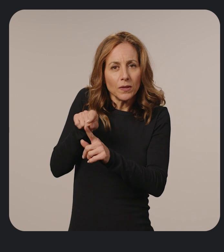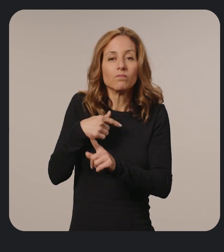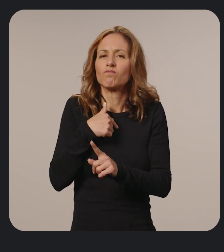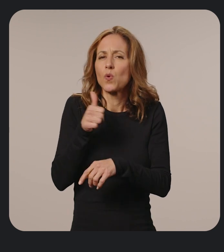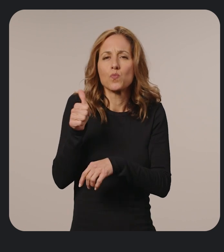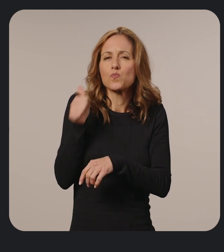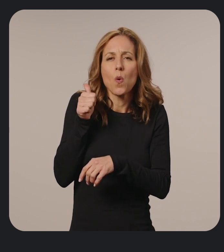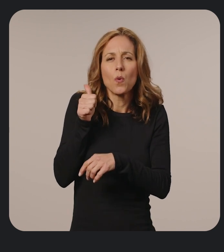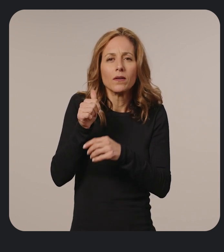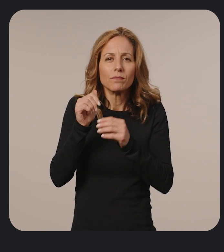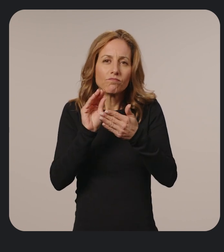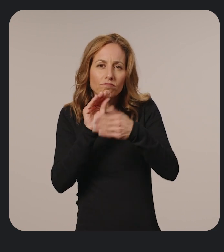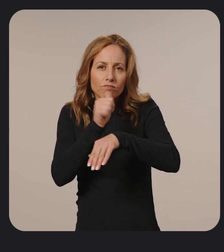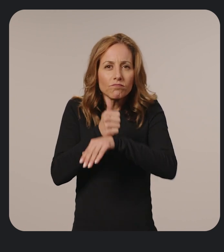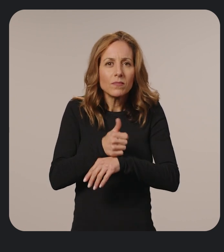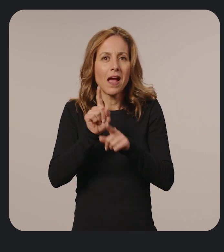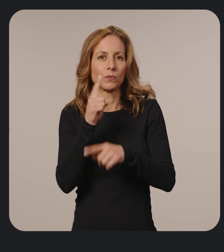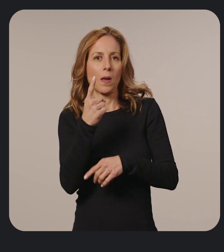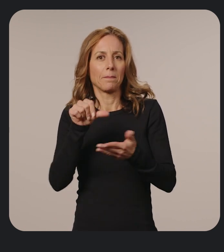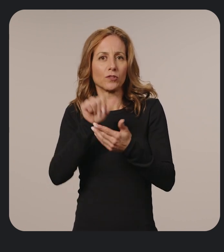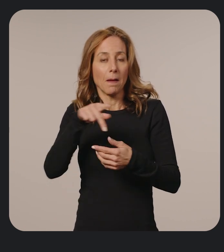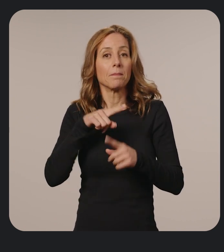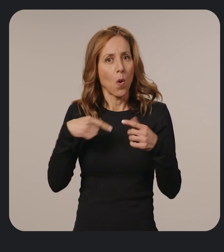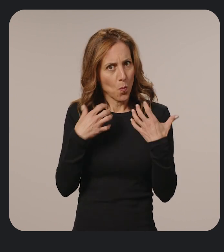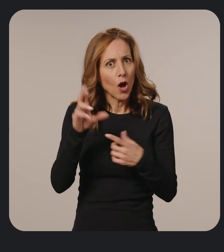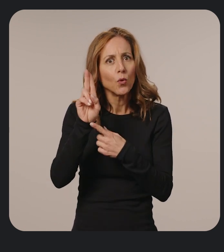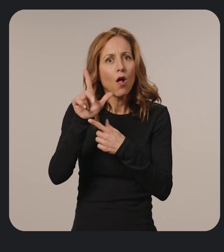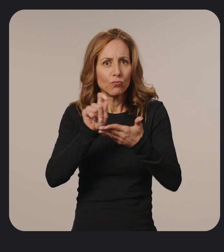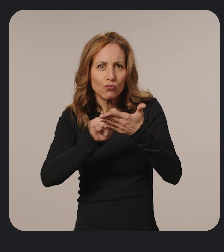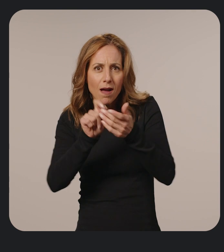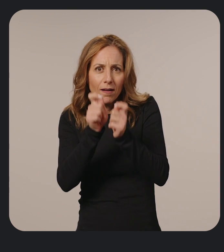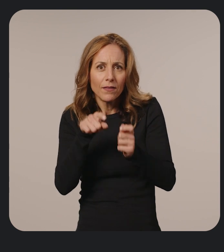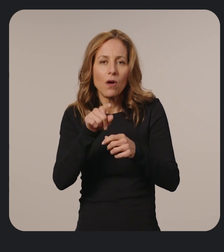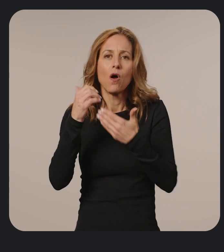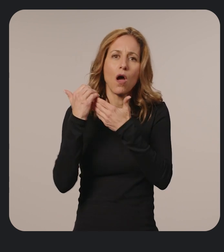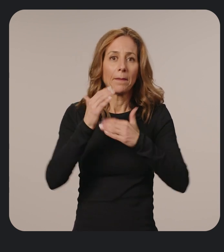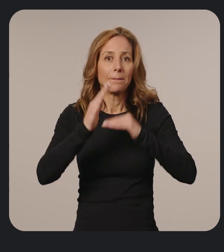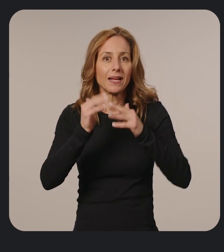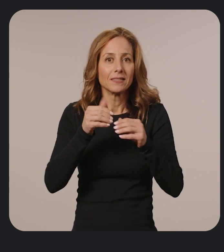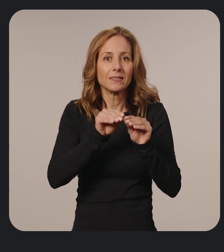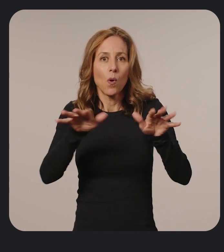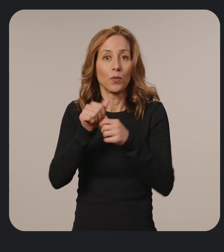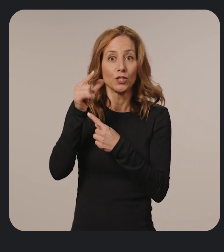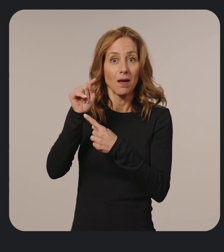And so I won't configure this as a single-page app. I don't want any URL read or writing there. And automatic builds within deploys of GitHub are awesome,